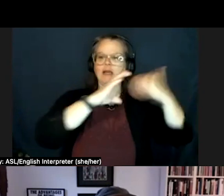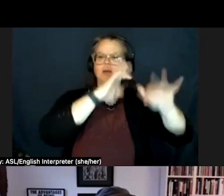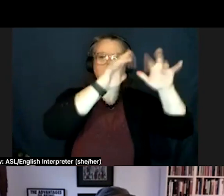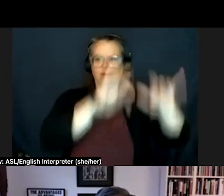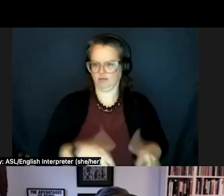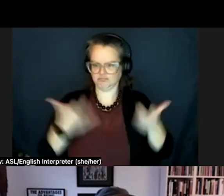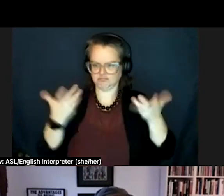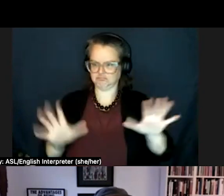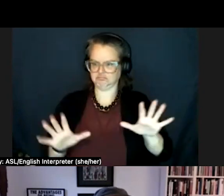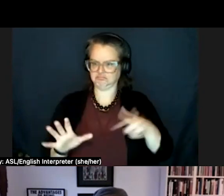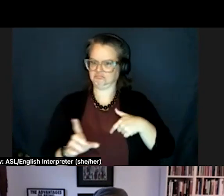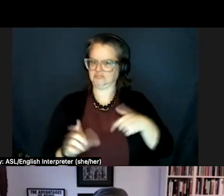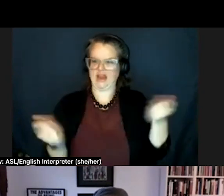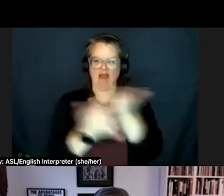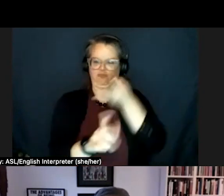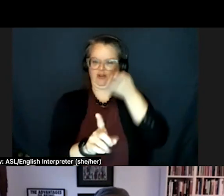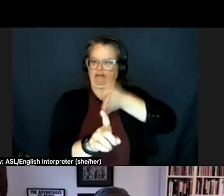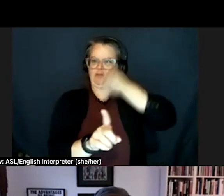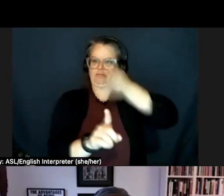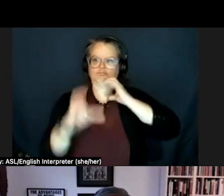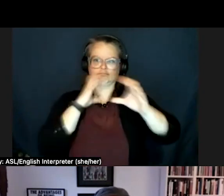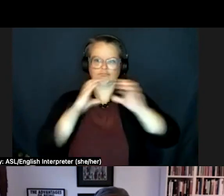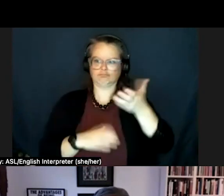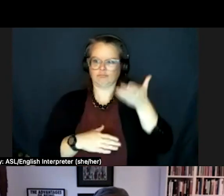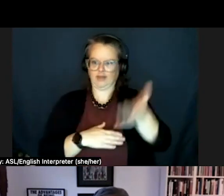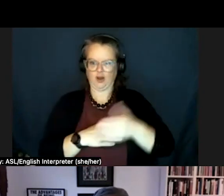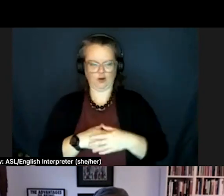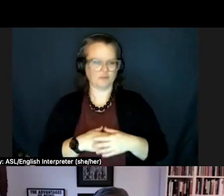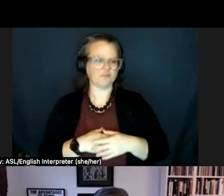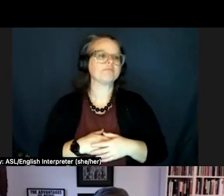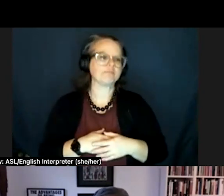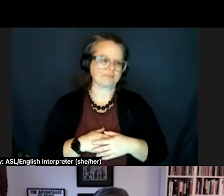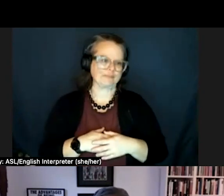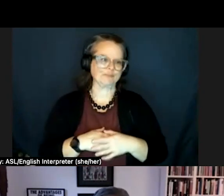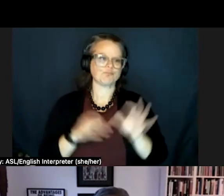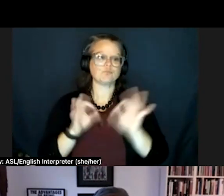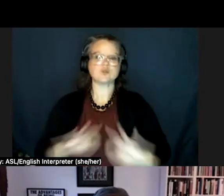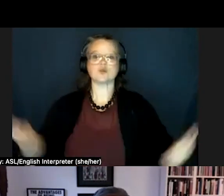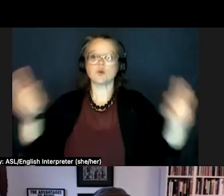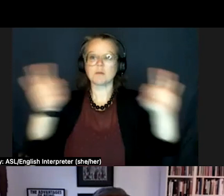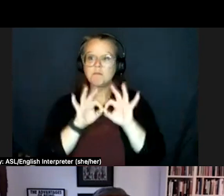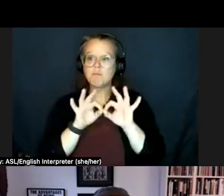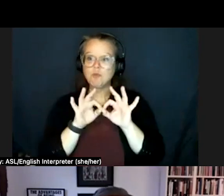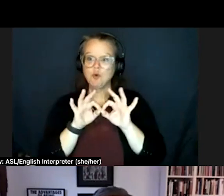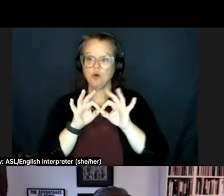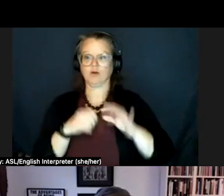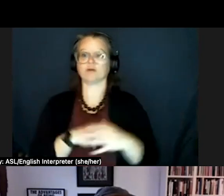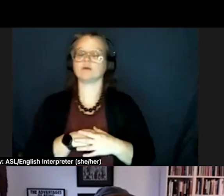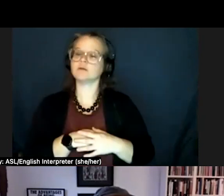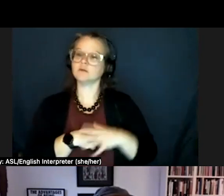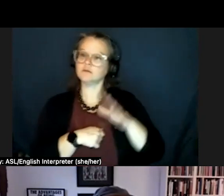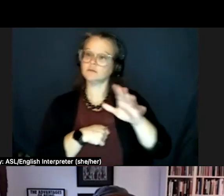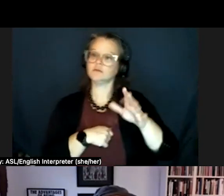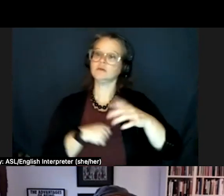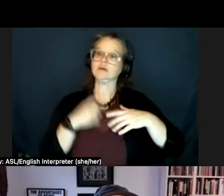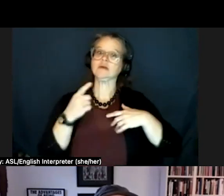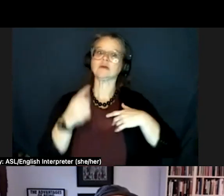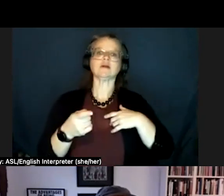or for the tasks that we don't need to have at fingers reach, but sort of within arms reach.